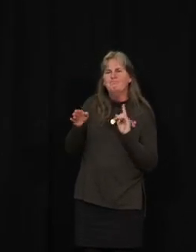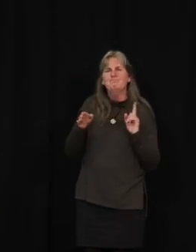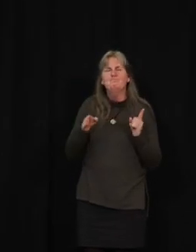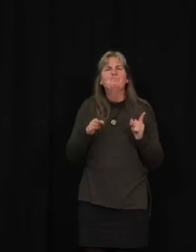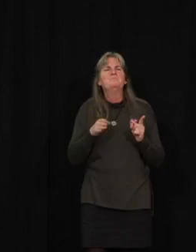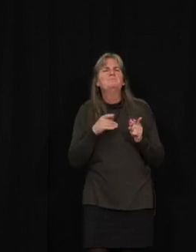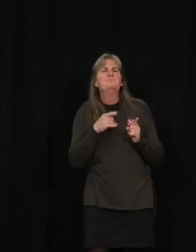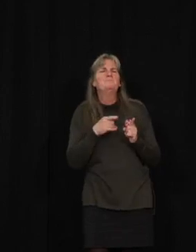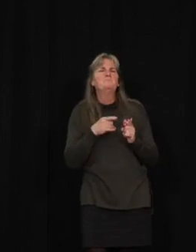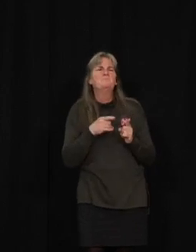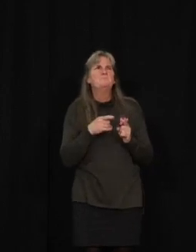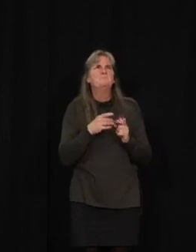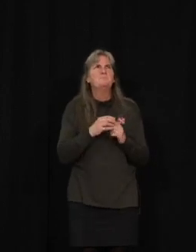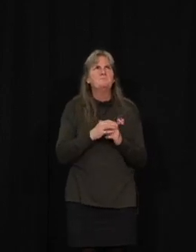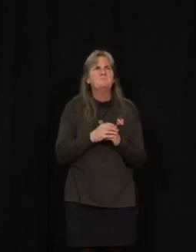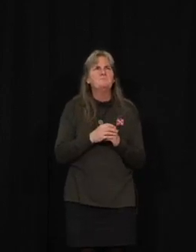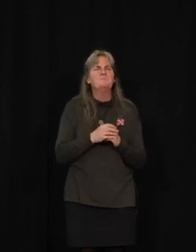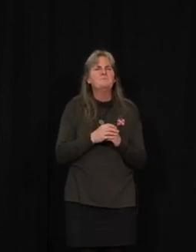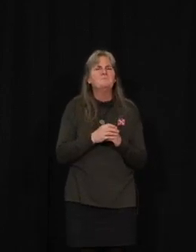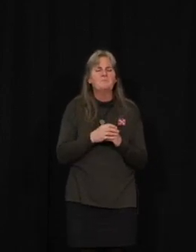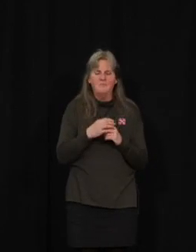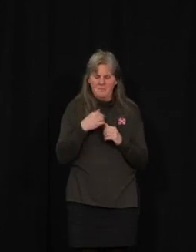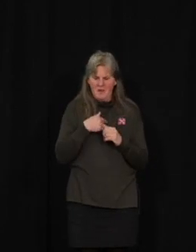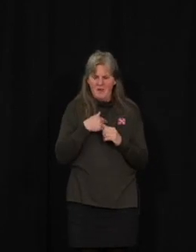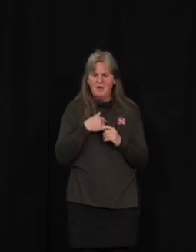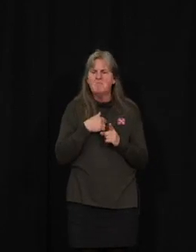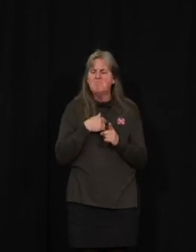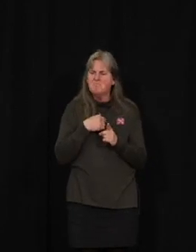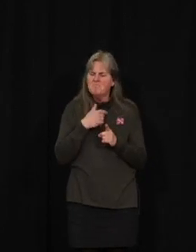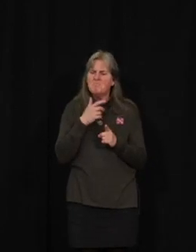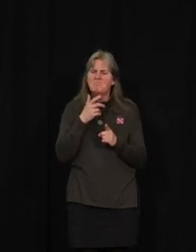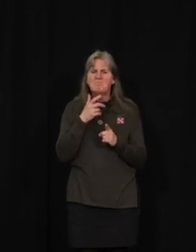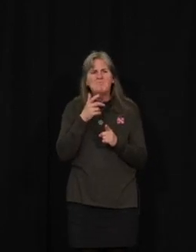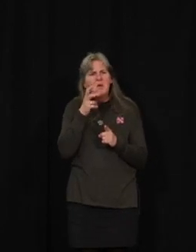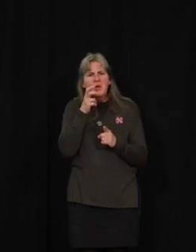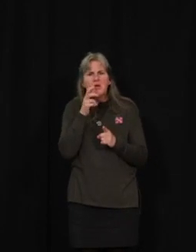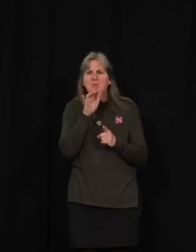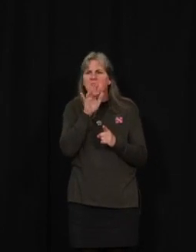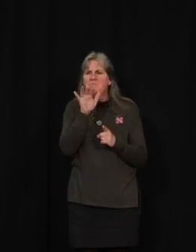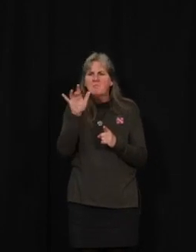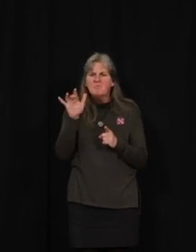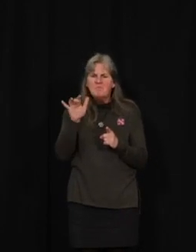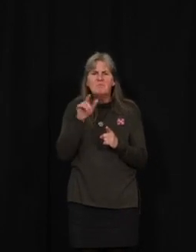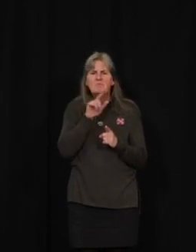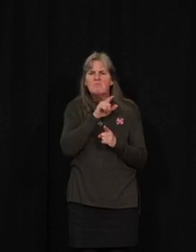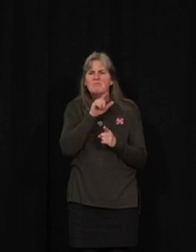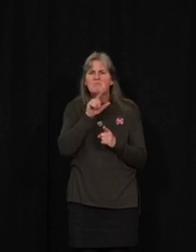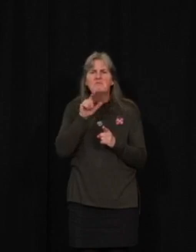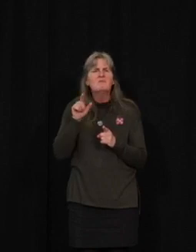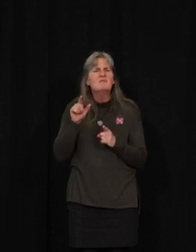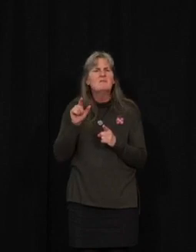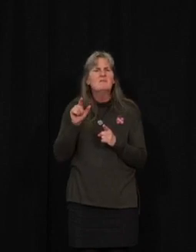But I certainly have heard from many of the hair salons and thee